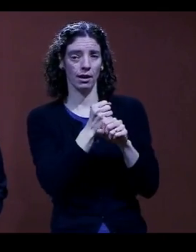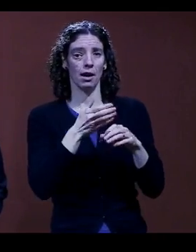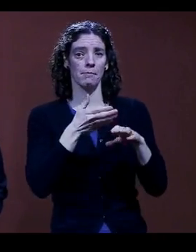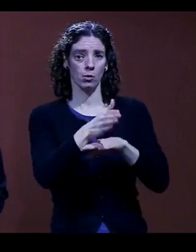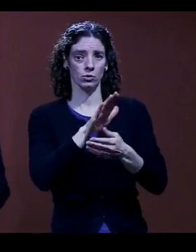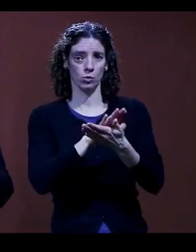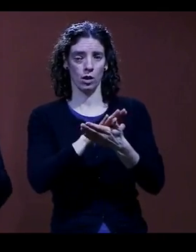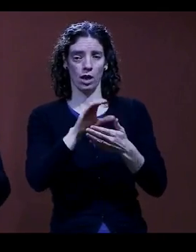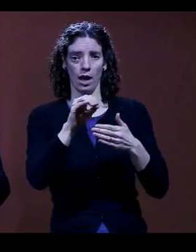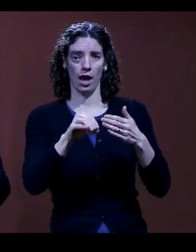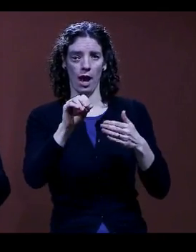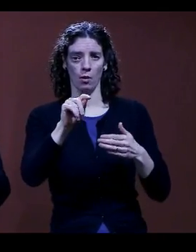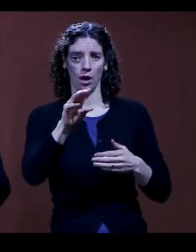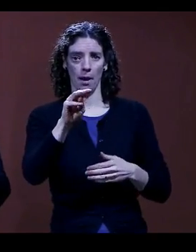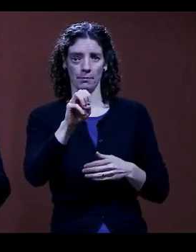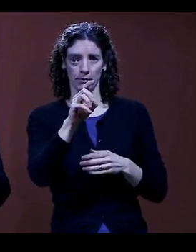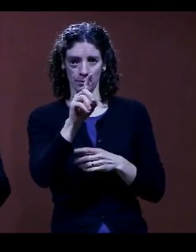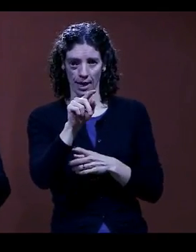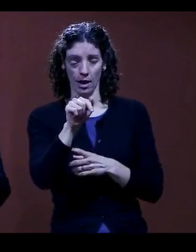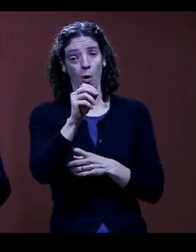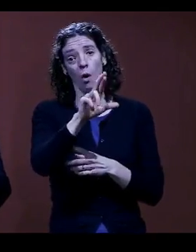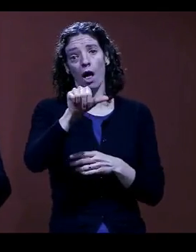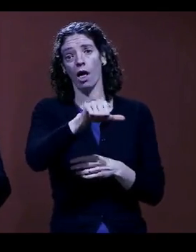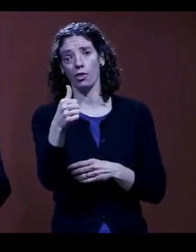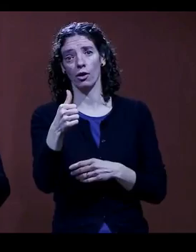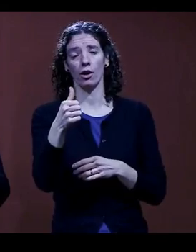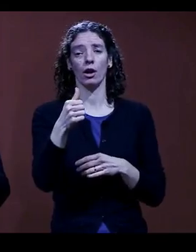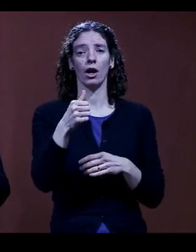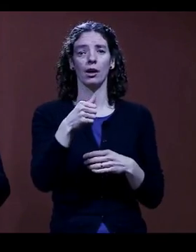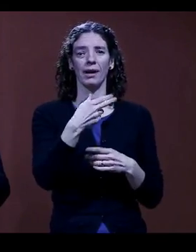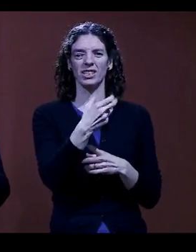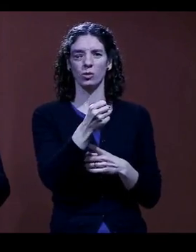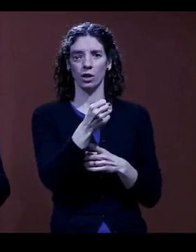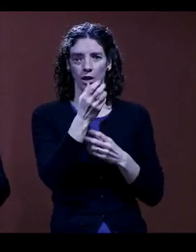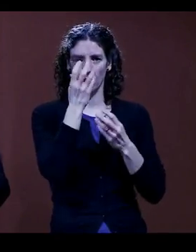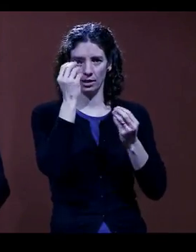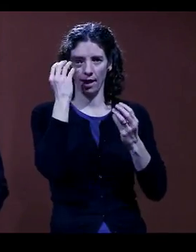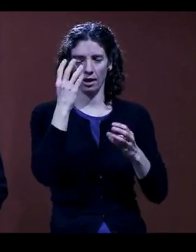or other secondary transition data like Indicators 1, 2 or 13.